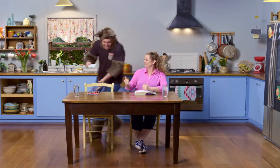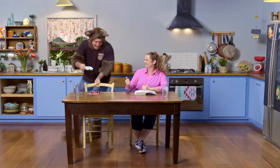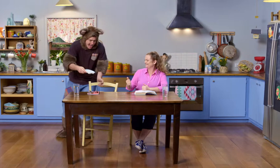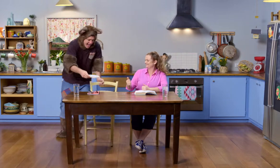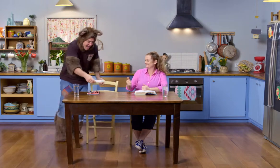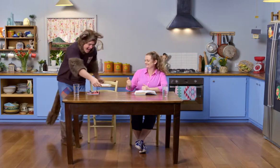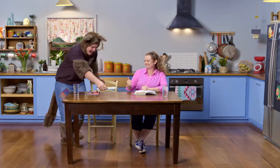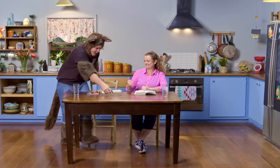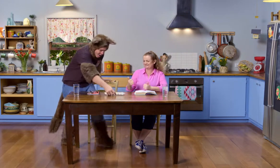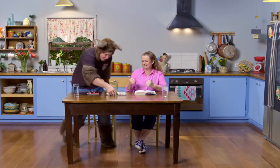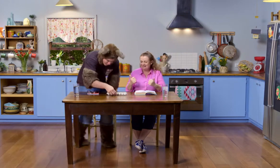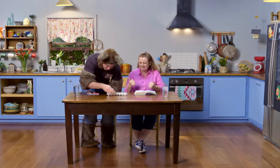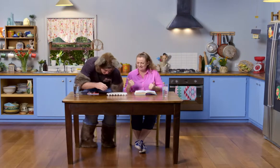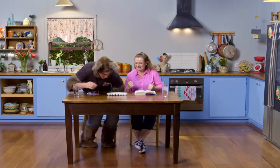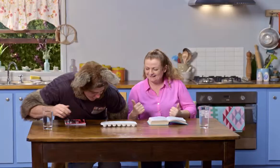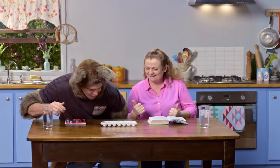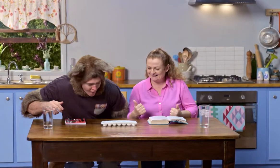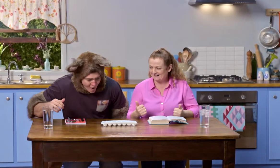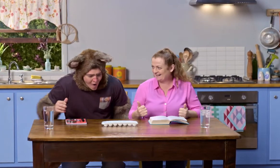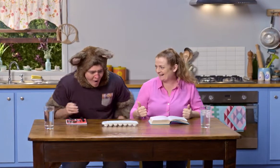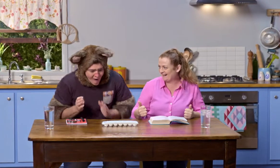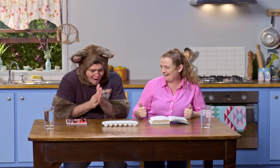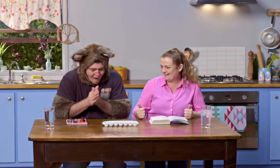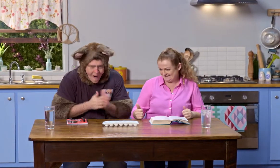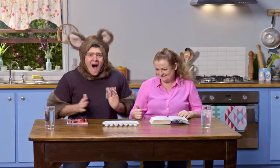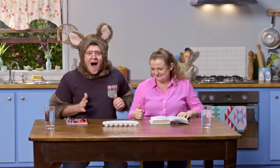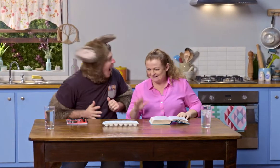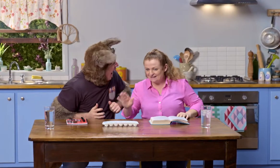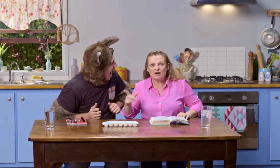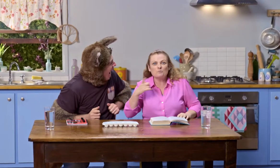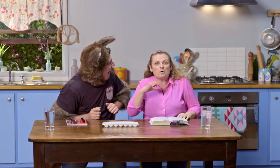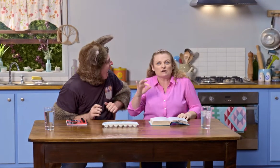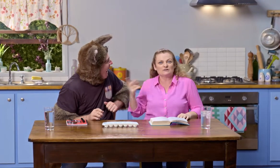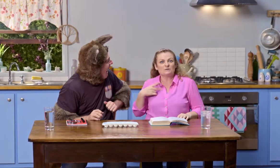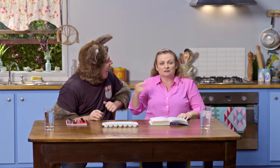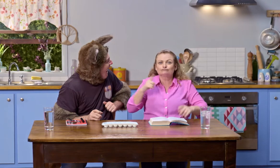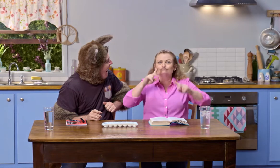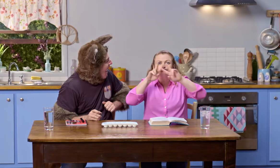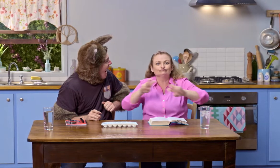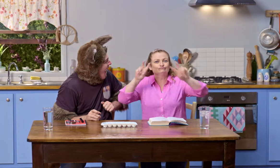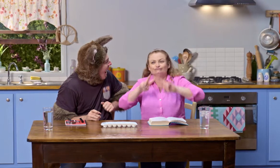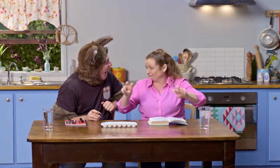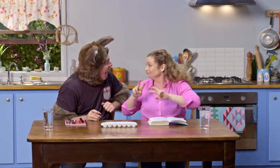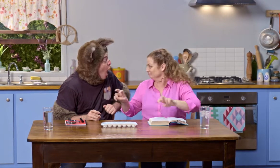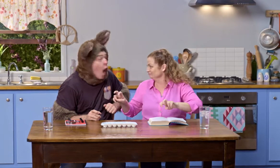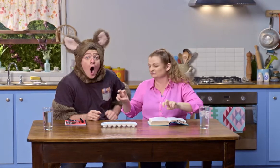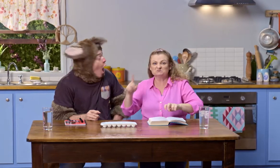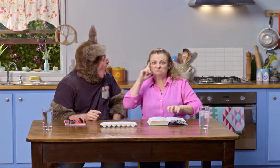That's great, Possum. Oh, great. Possum, why don't we do an experiment?